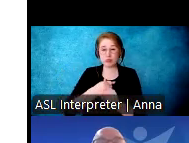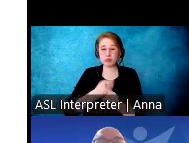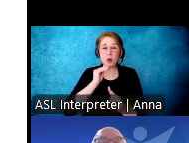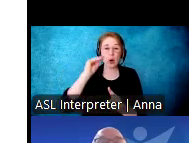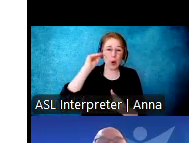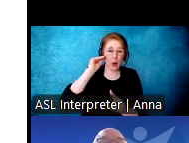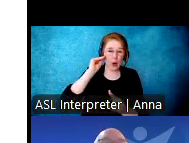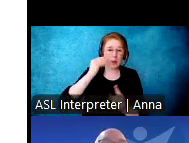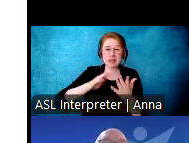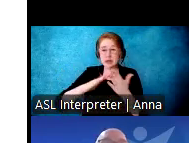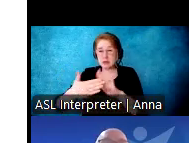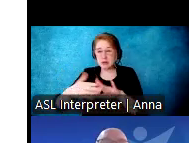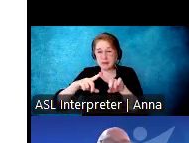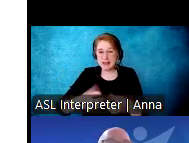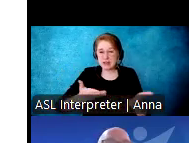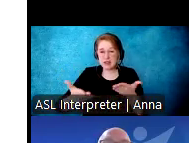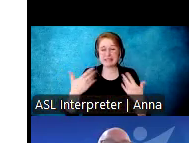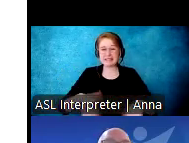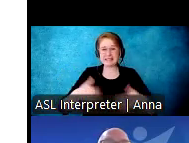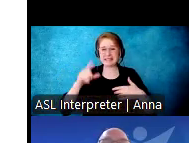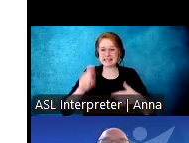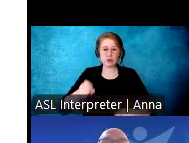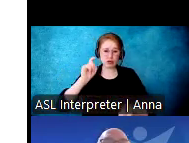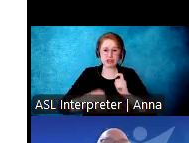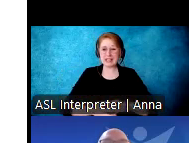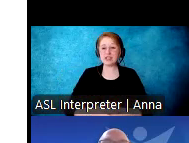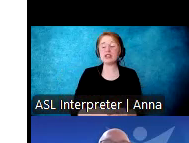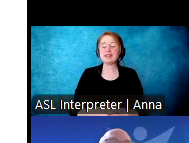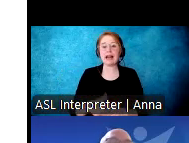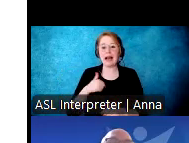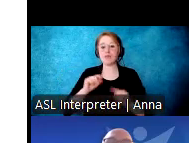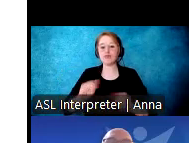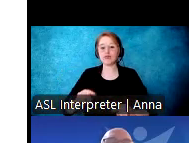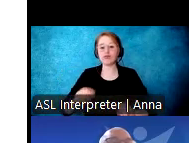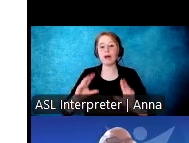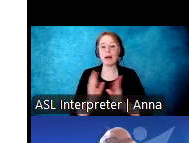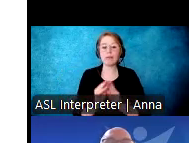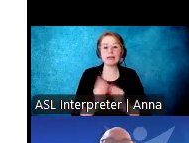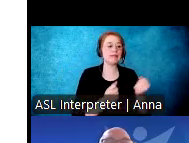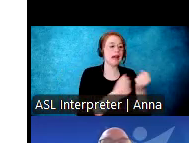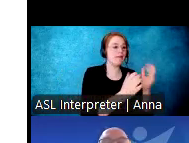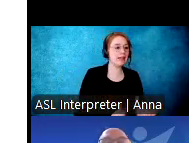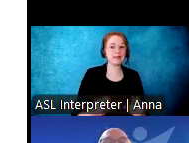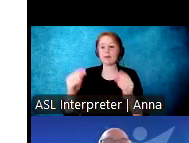and we knew we had to do something. You know, every meeting that I went to, advocates, providers, they were all saying, you know,